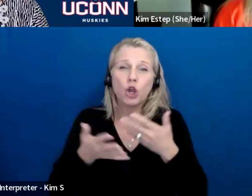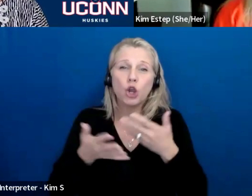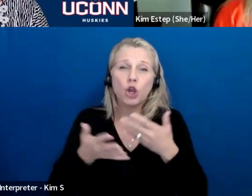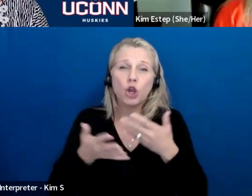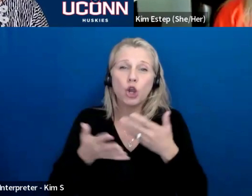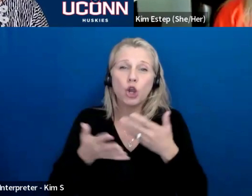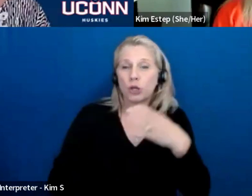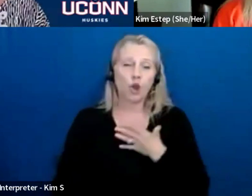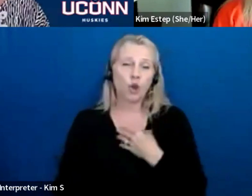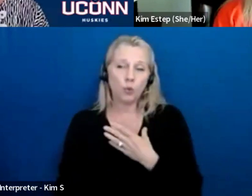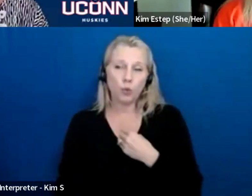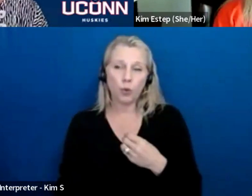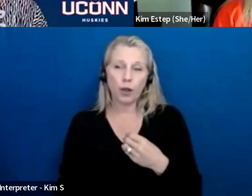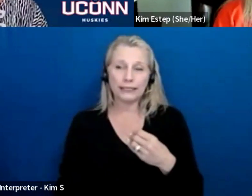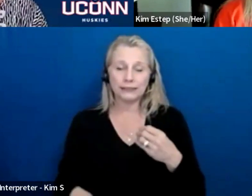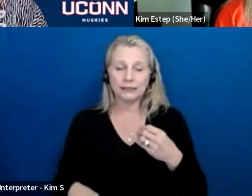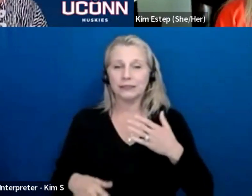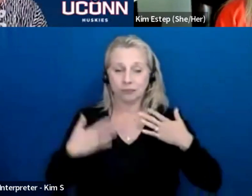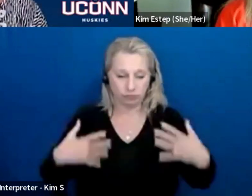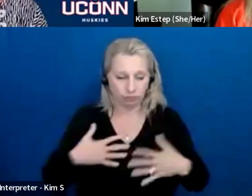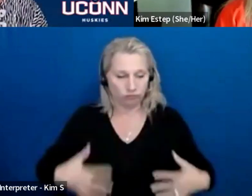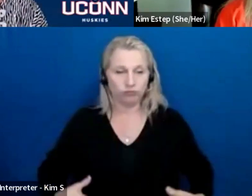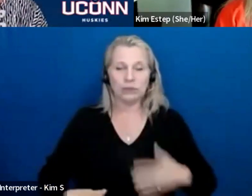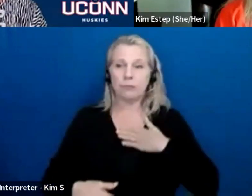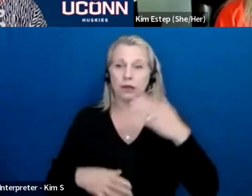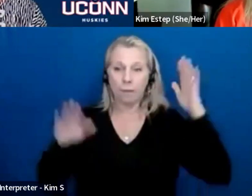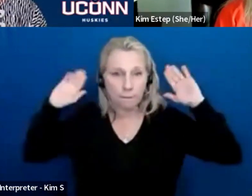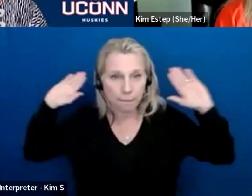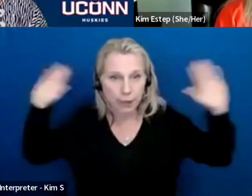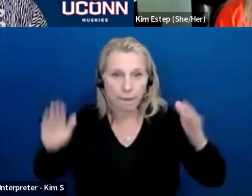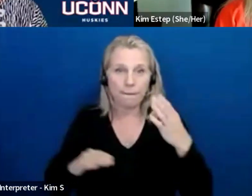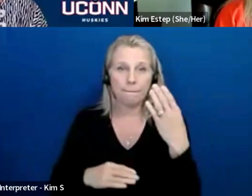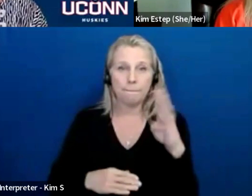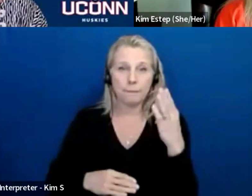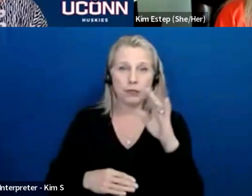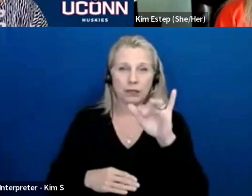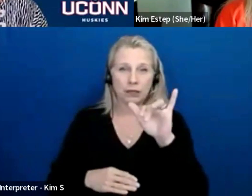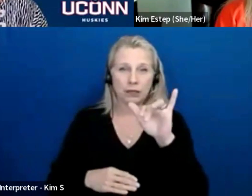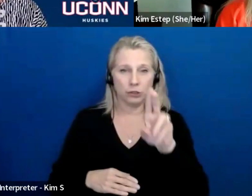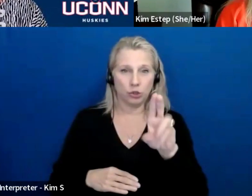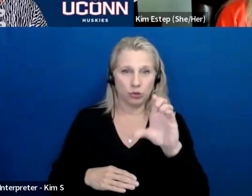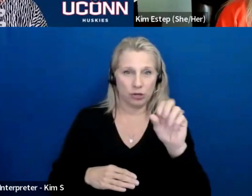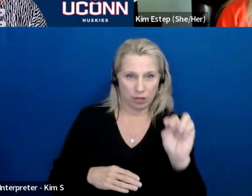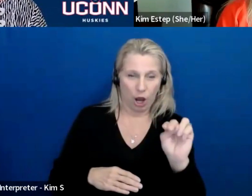and white and my background is a blue UConn background with Jonathan the husky.